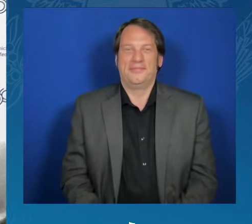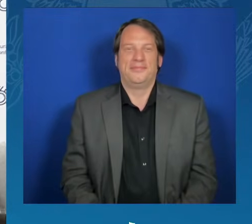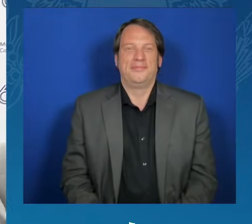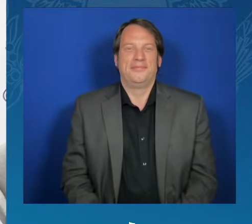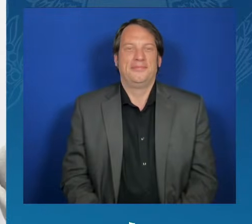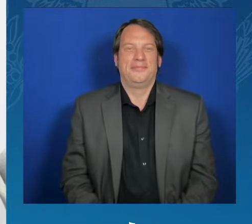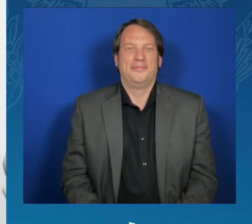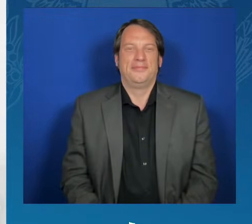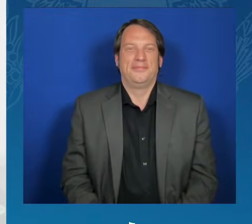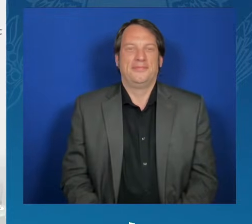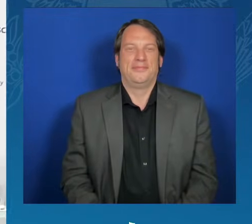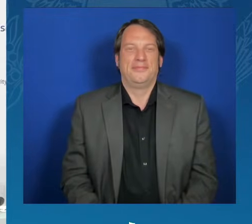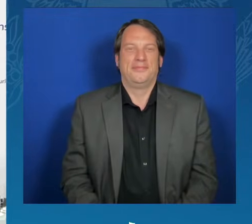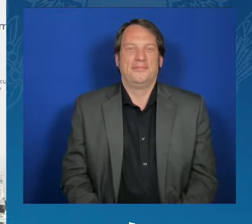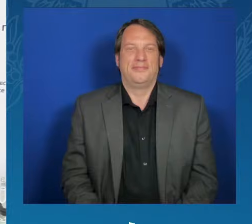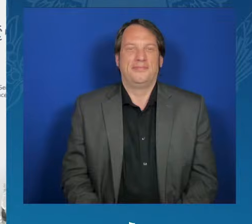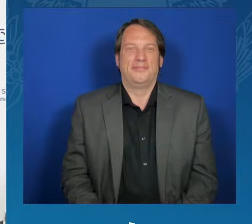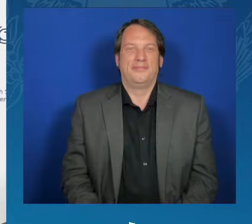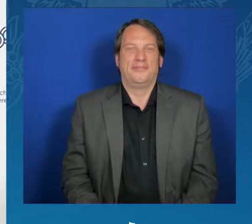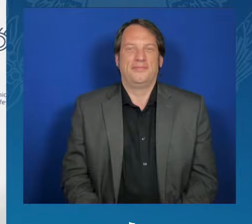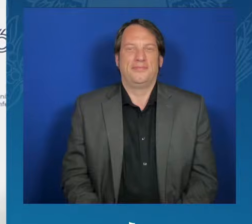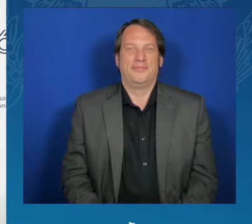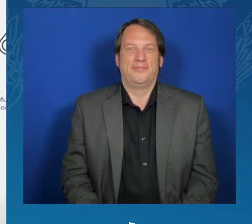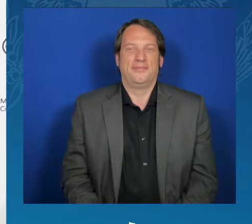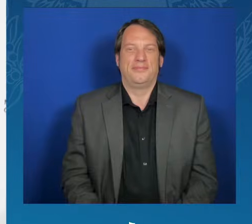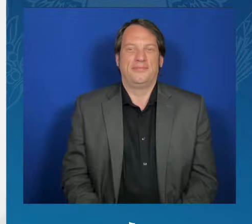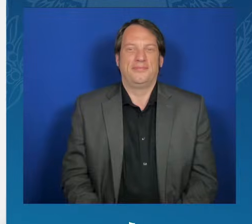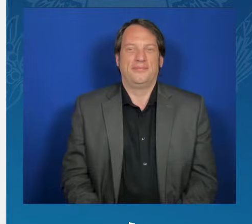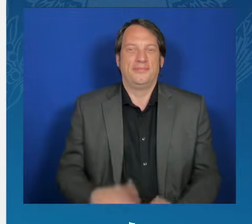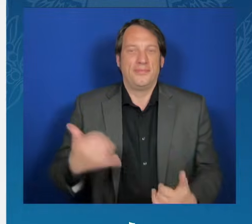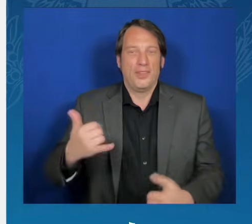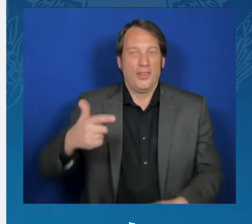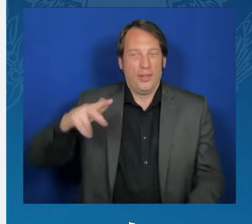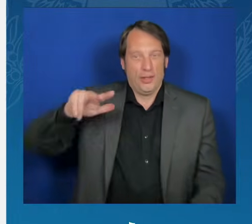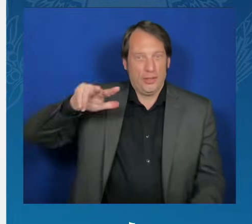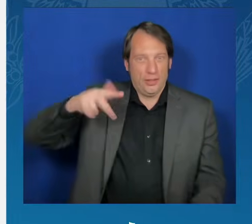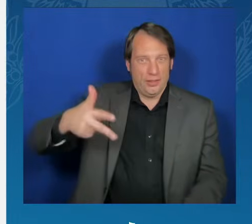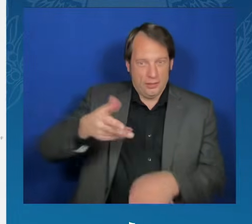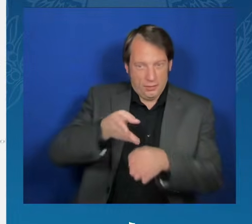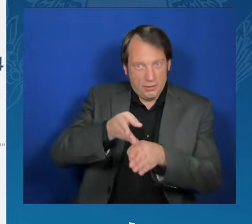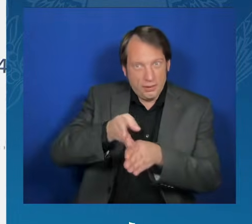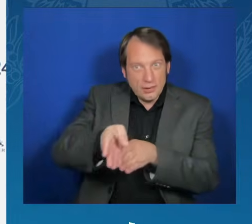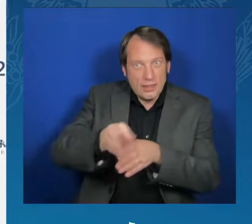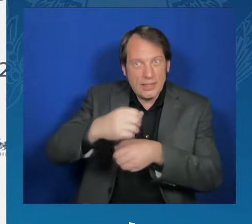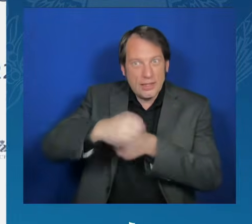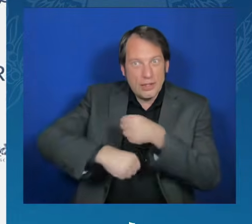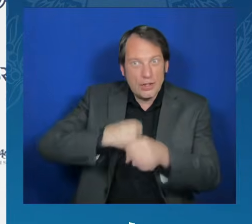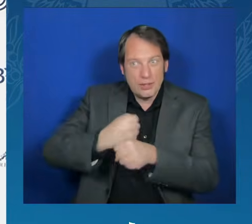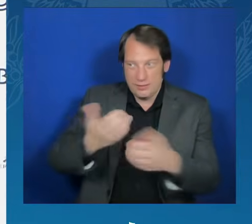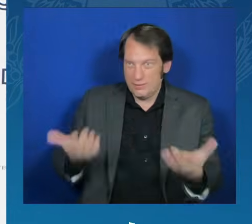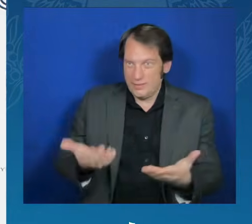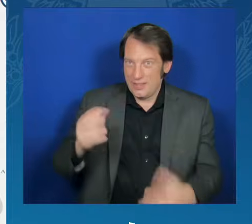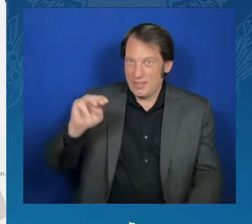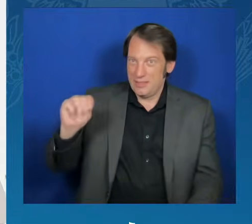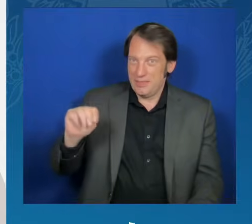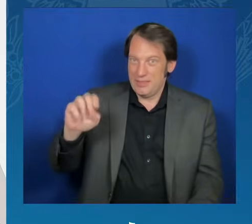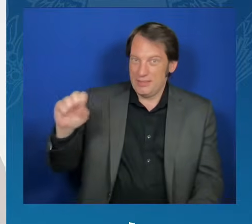it's the third consecutive year at the MSC. It's the second Vice President of the United States